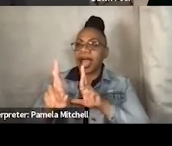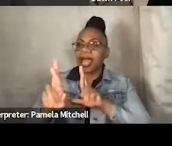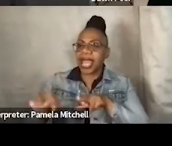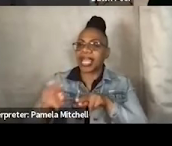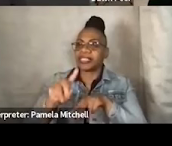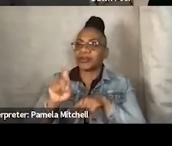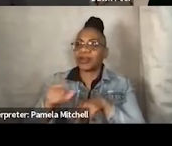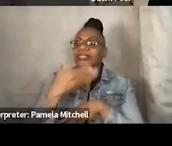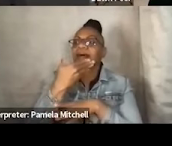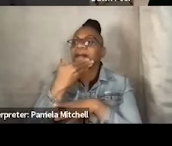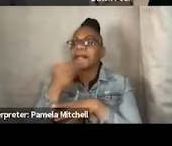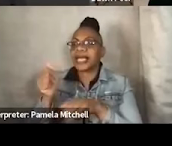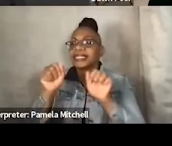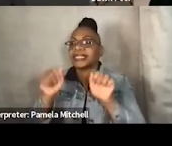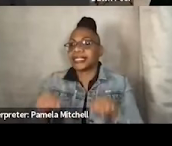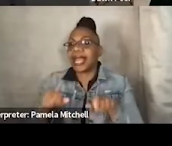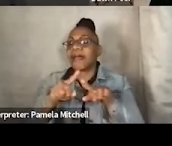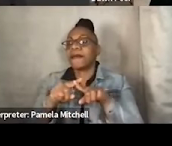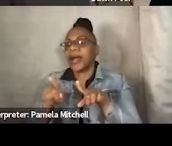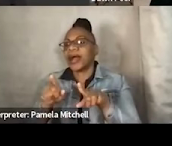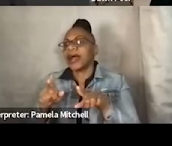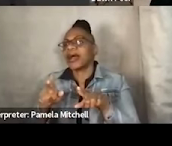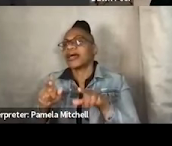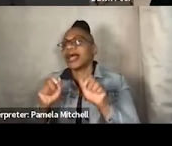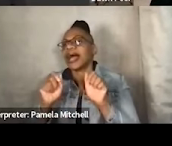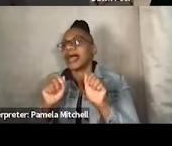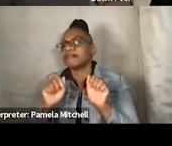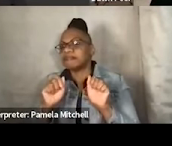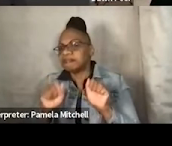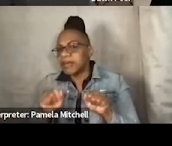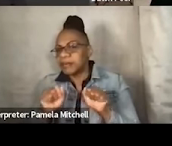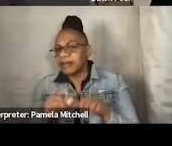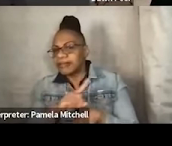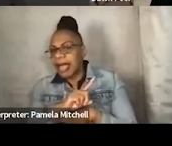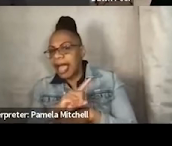but I may have to defer some of them to our colleagues at BHL.